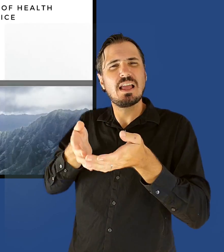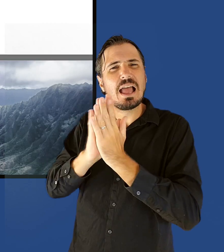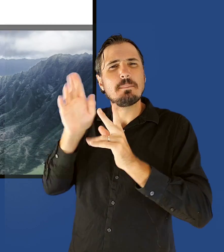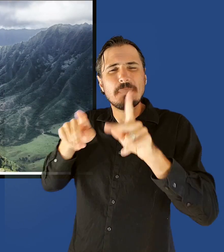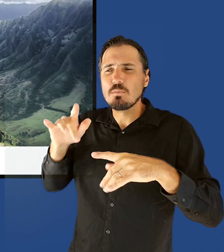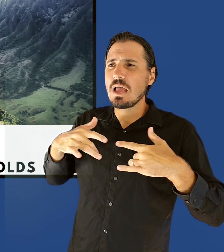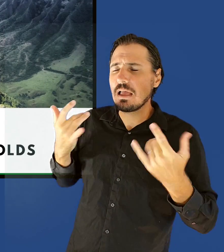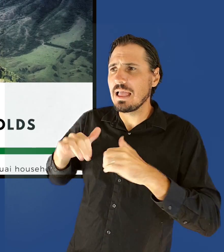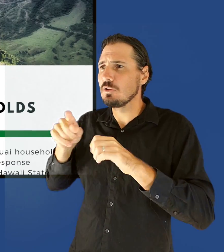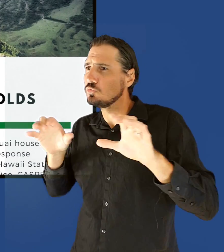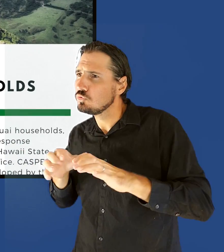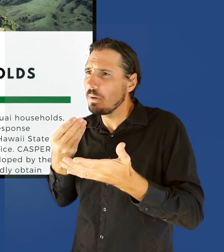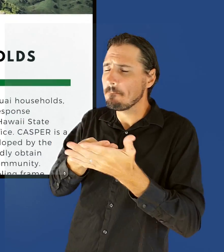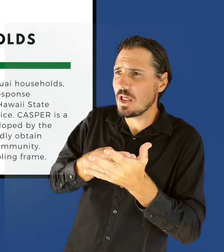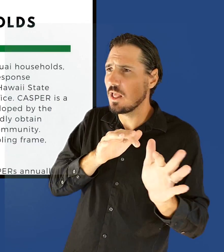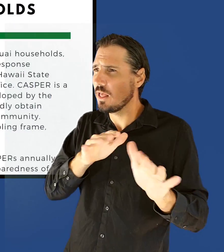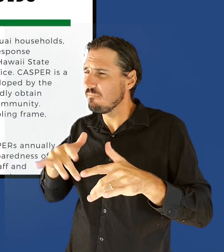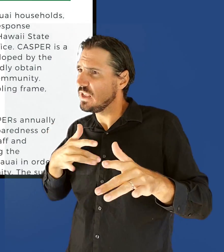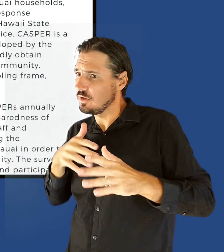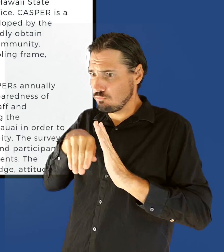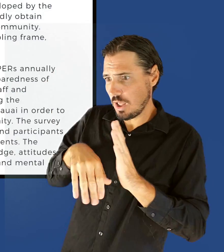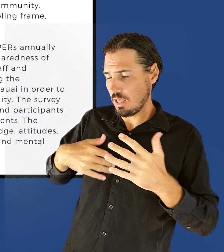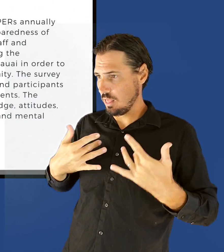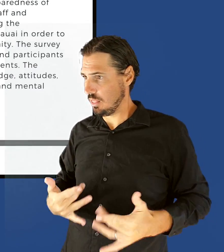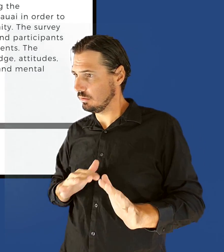to gain information on how Kaua`i households are managing during this crisis.